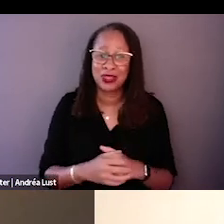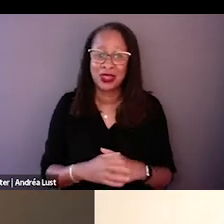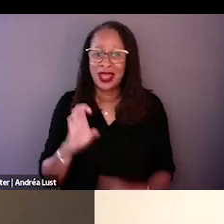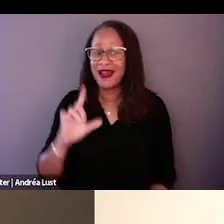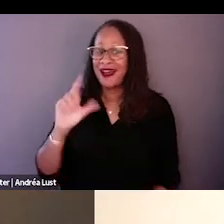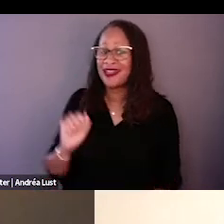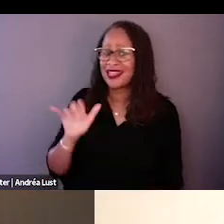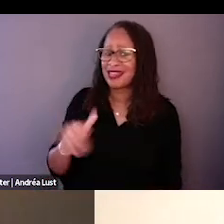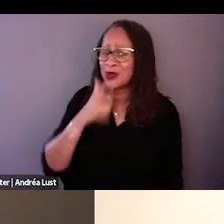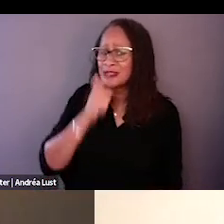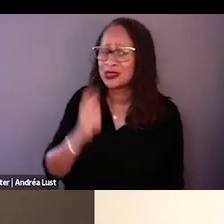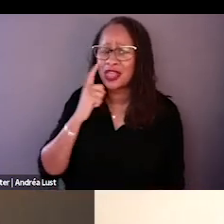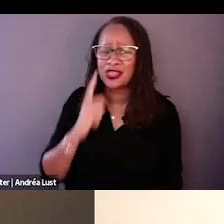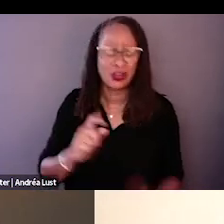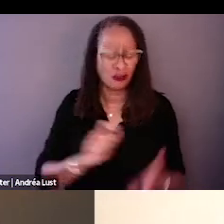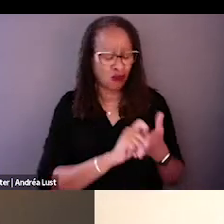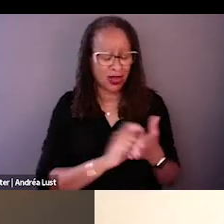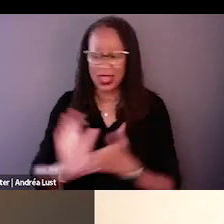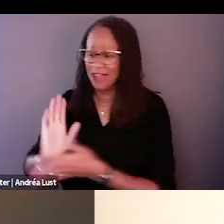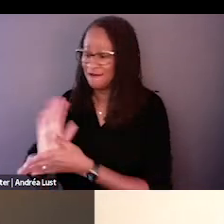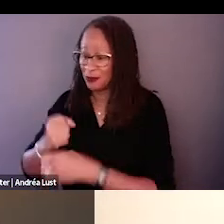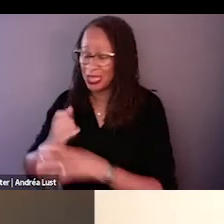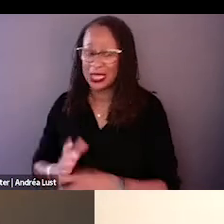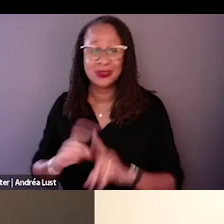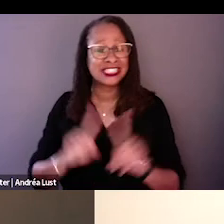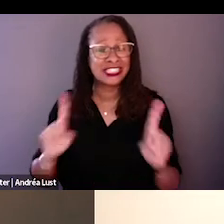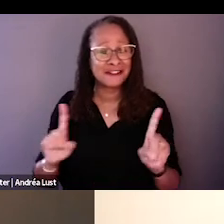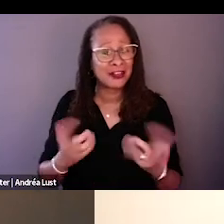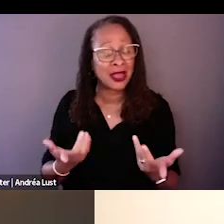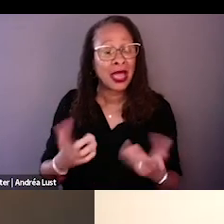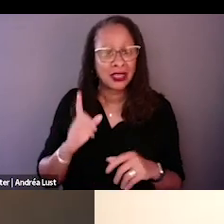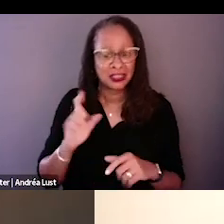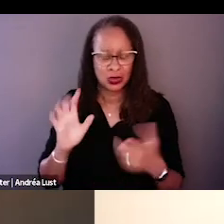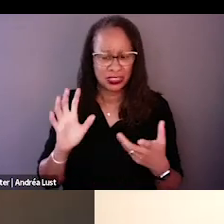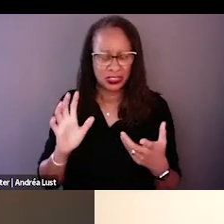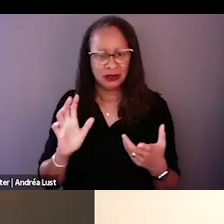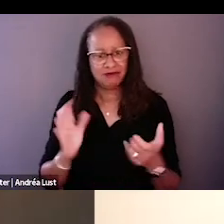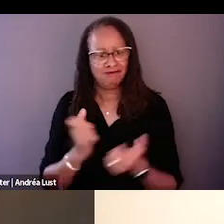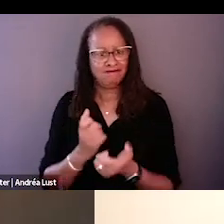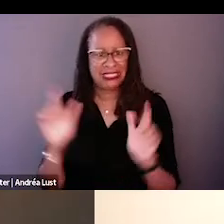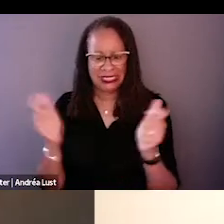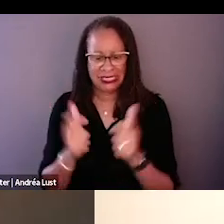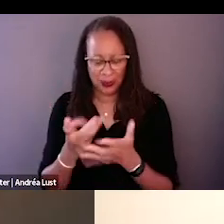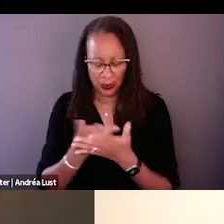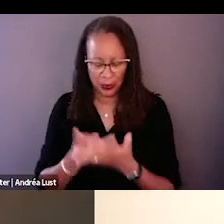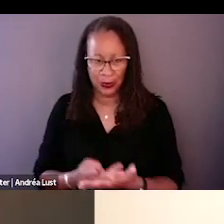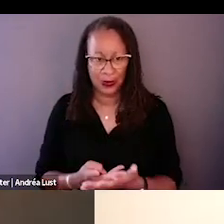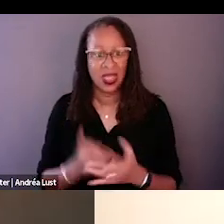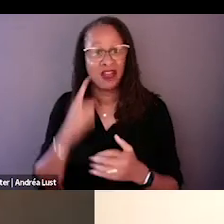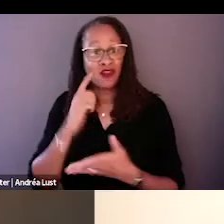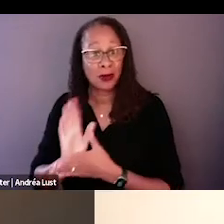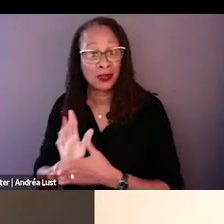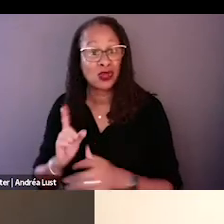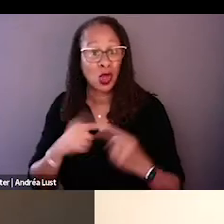I wanted to, if they could also arrange a screening in the town from the film.